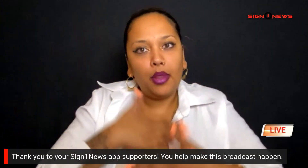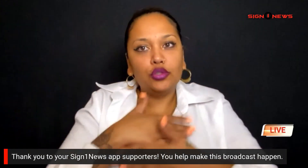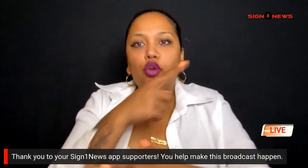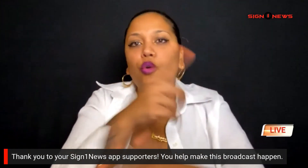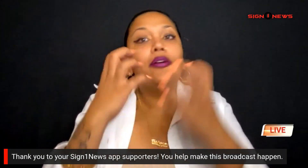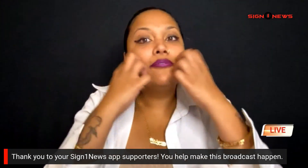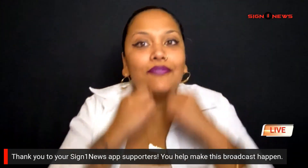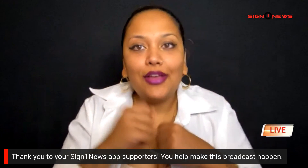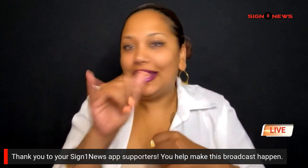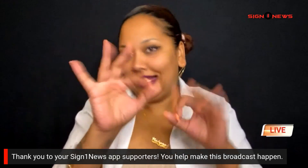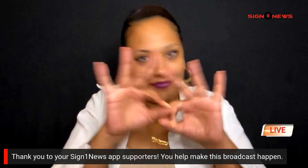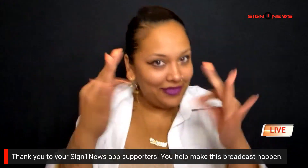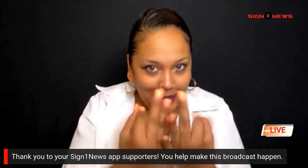we really appreciate that